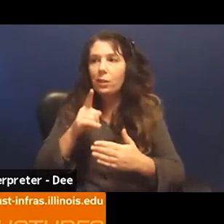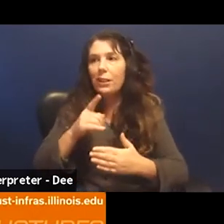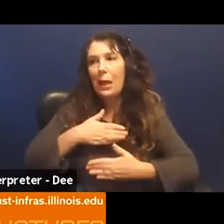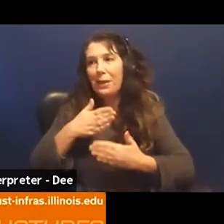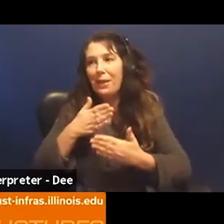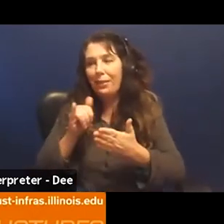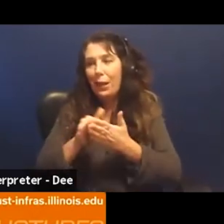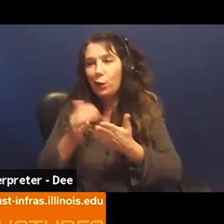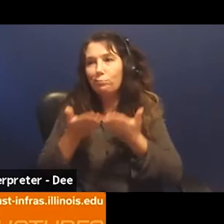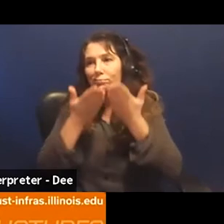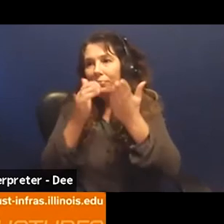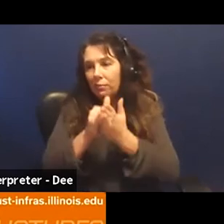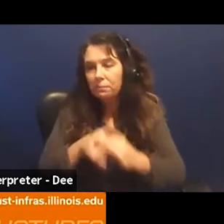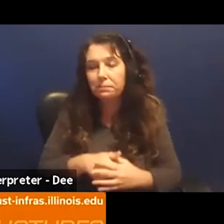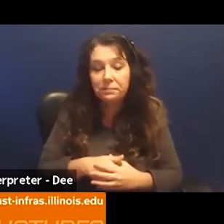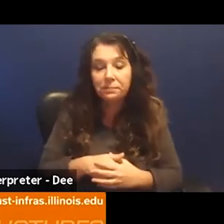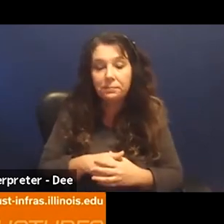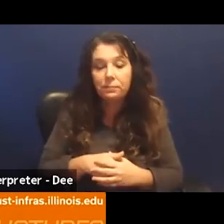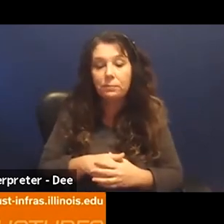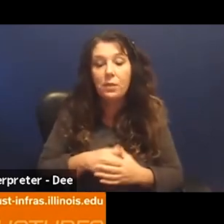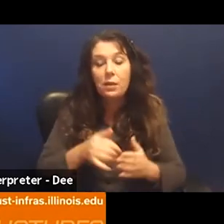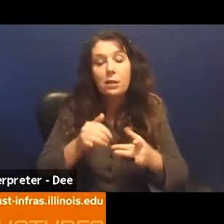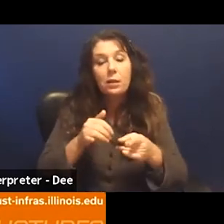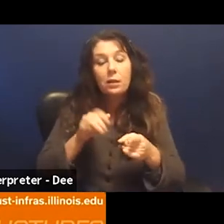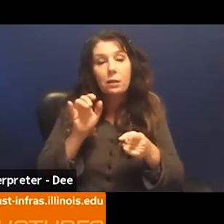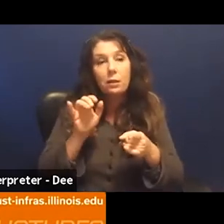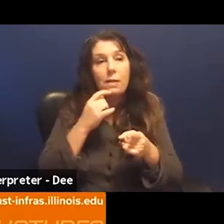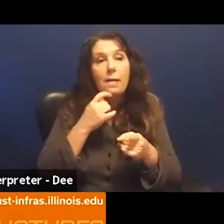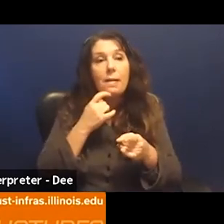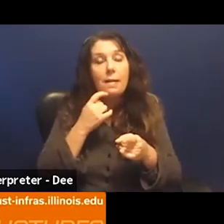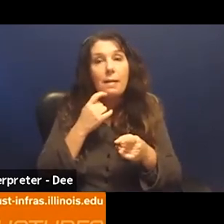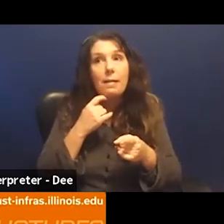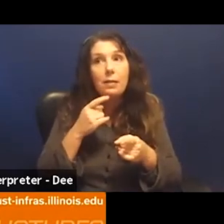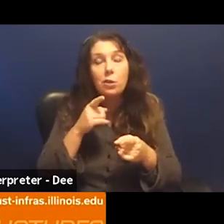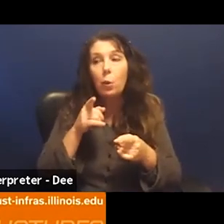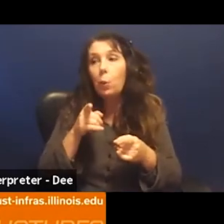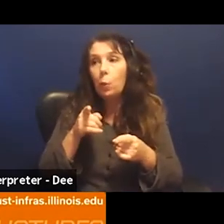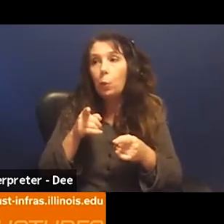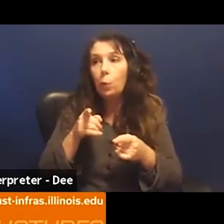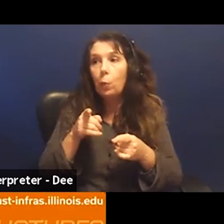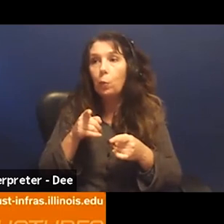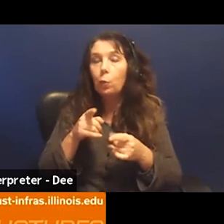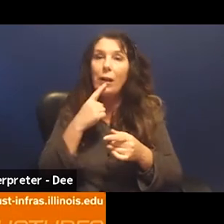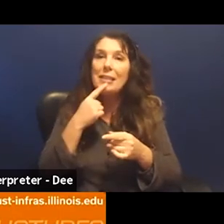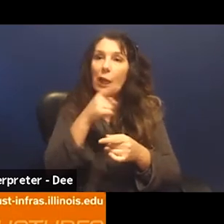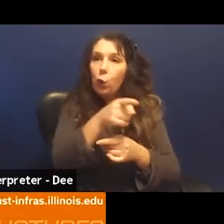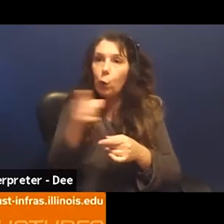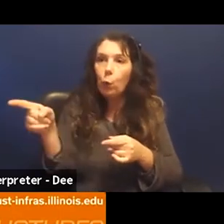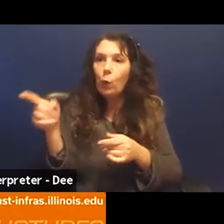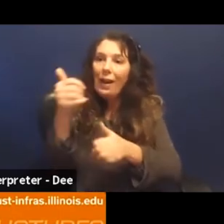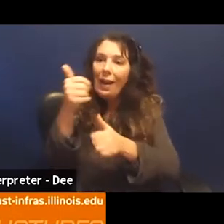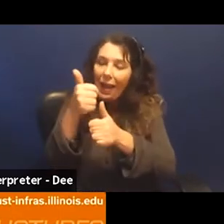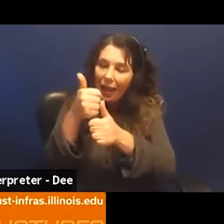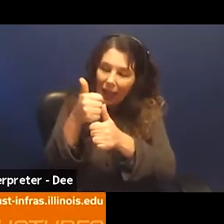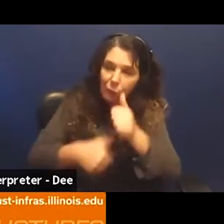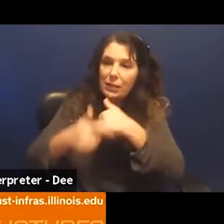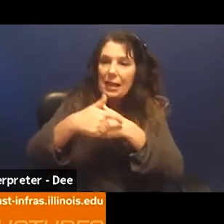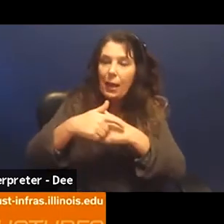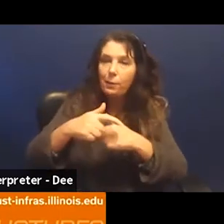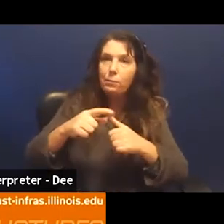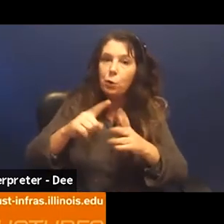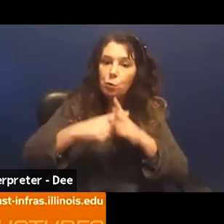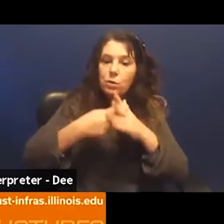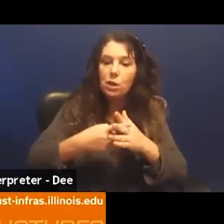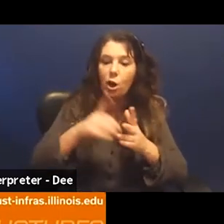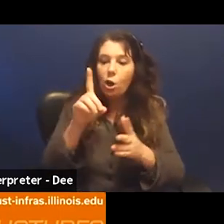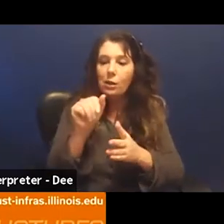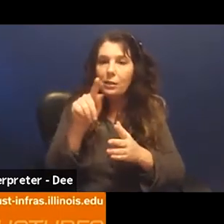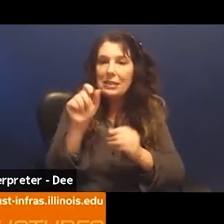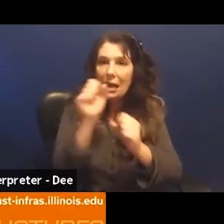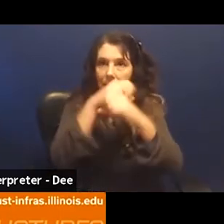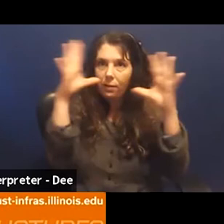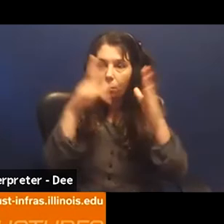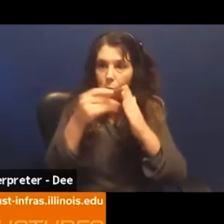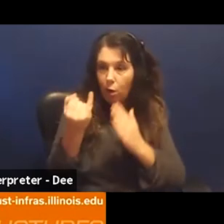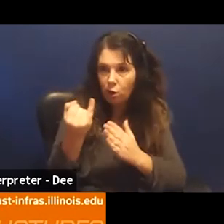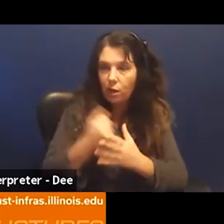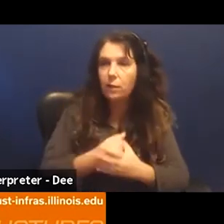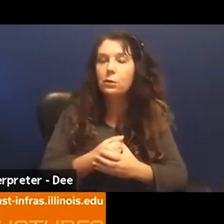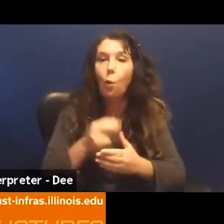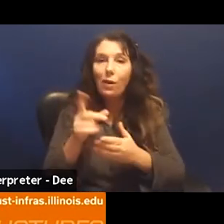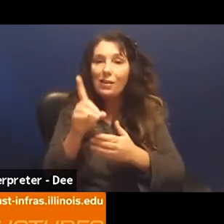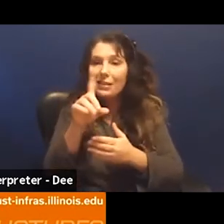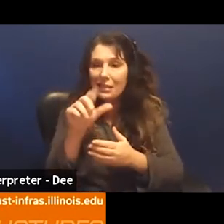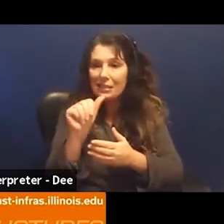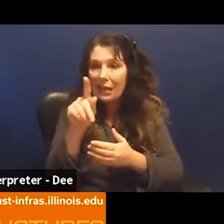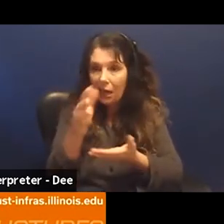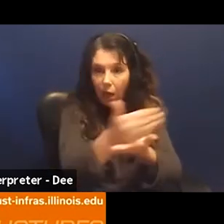You know, I think that this is something that you need to the general you need to be thinking about sort of every single time you begin a data visualization project in particular about or a data collection project, and it's actually something that we